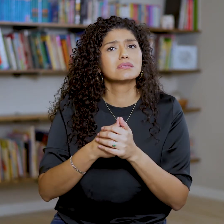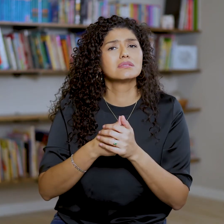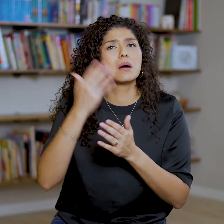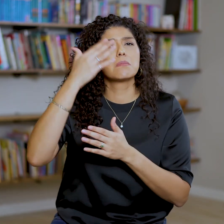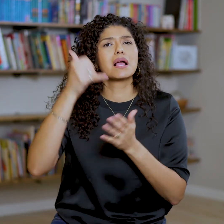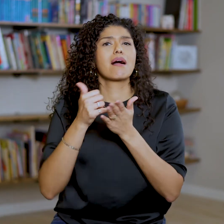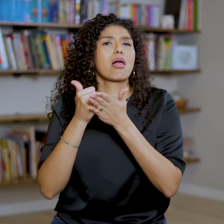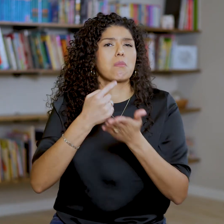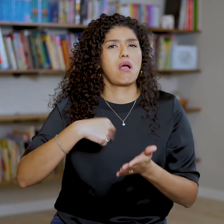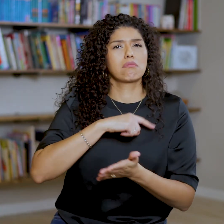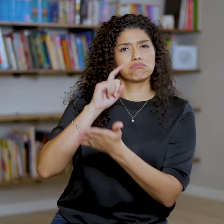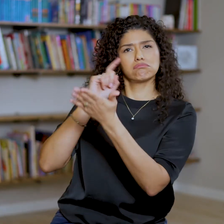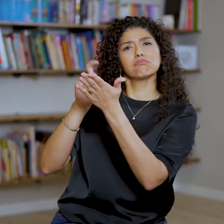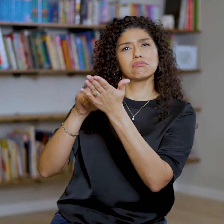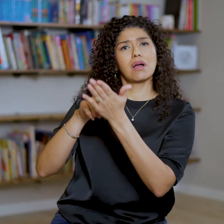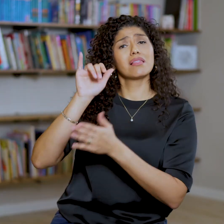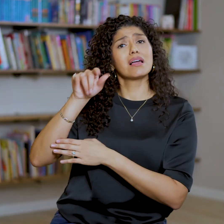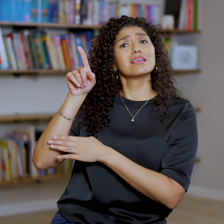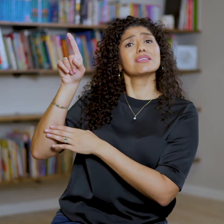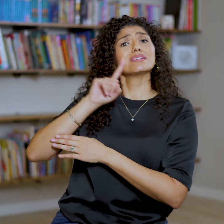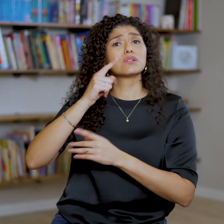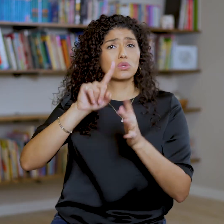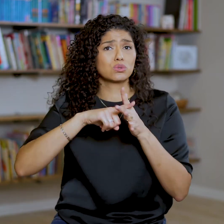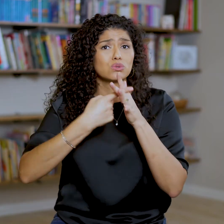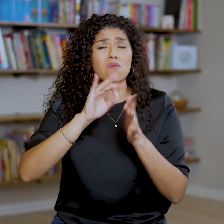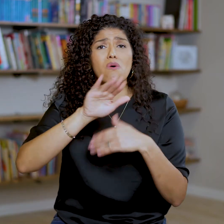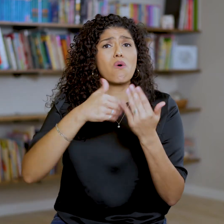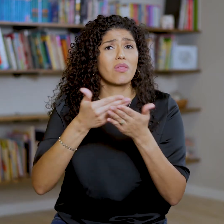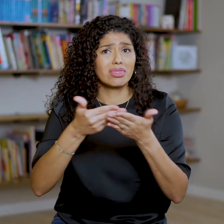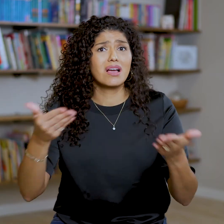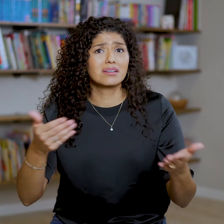it helps us recognize that He’s the source of all things